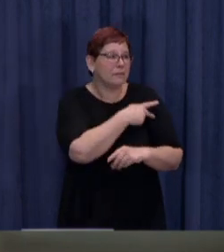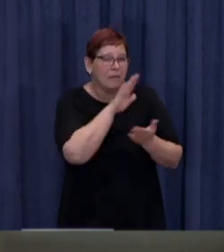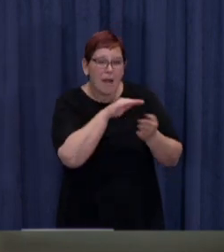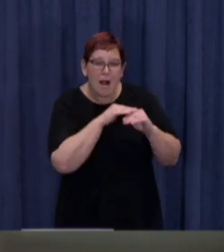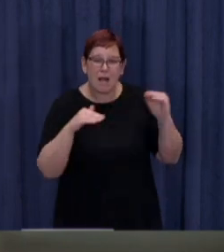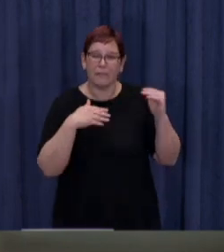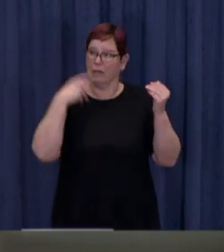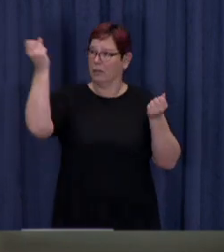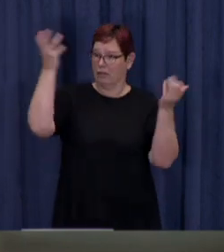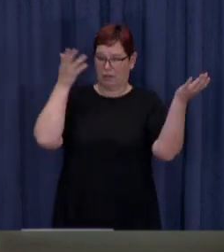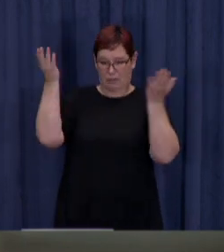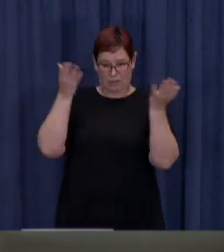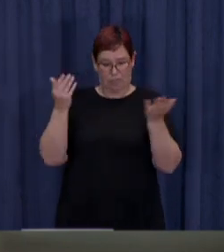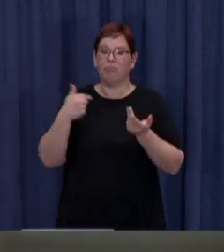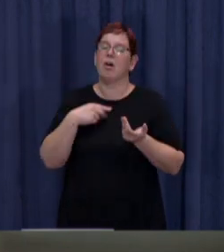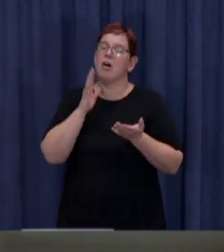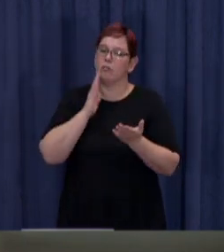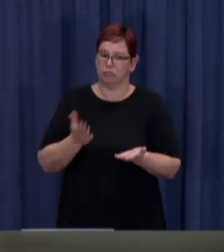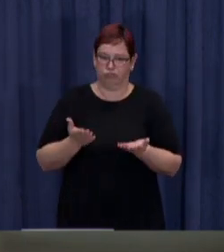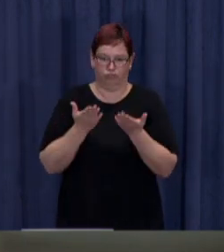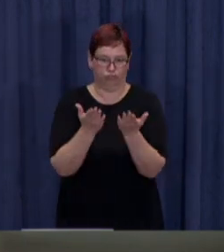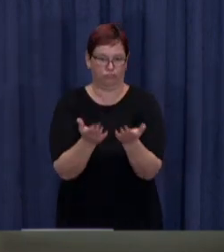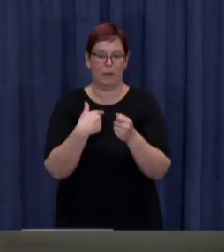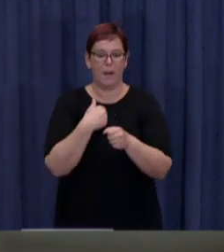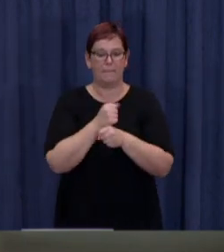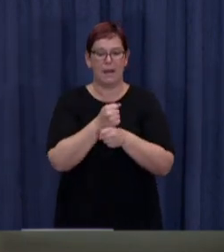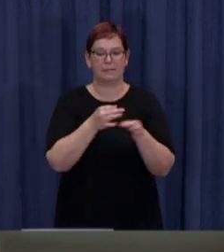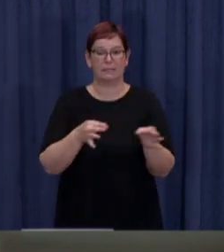necessary to stop the spread of this virus so whatever it is within the power